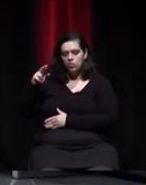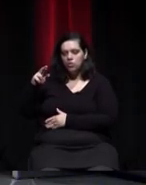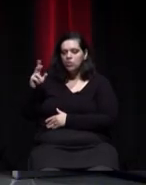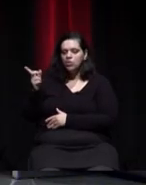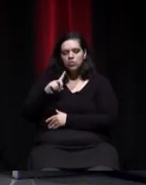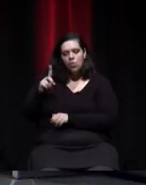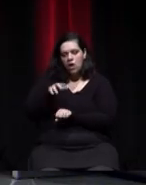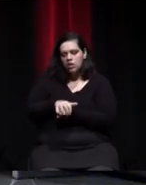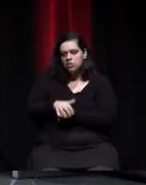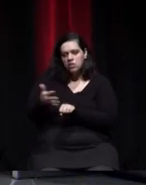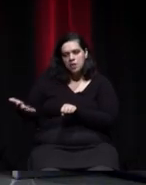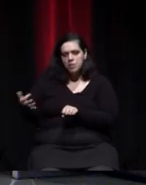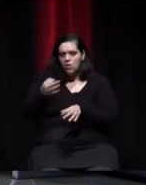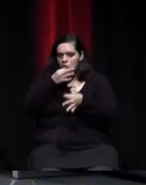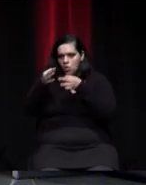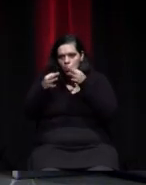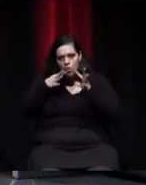with everyone's participation.